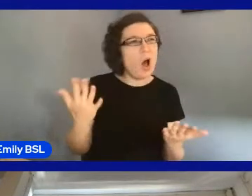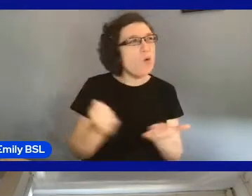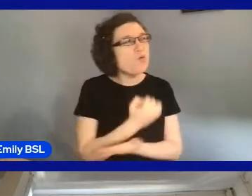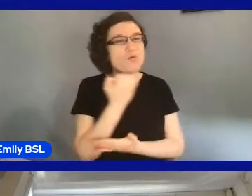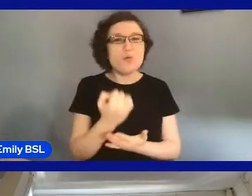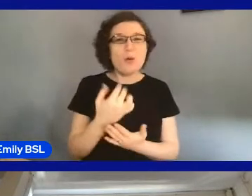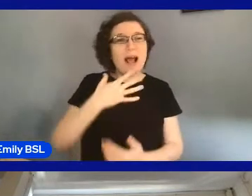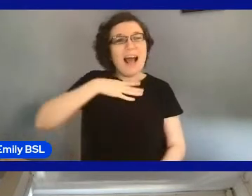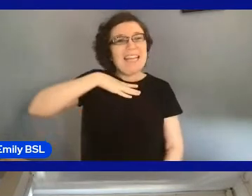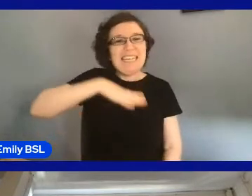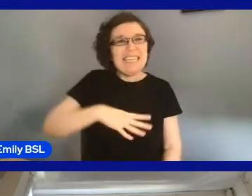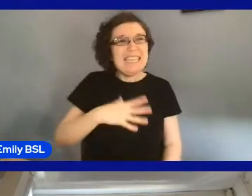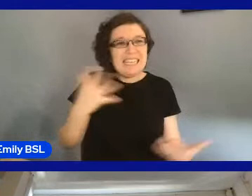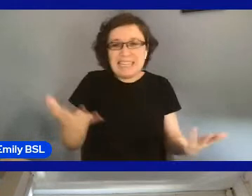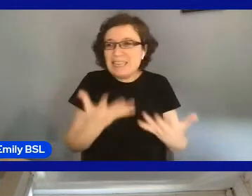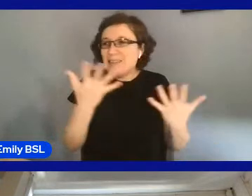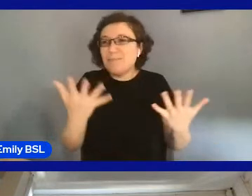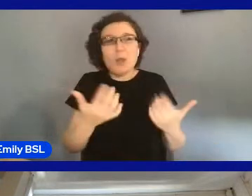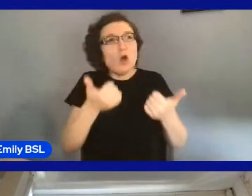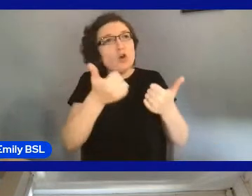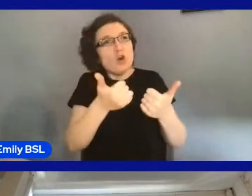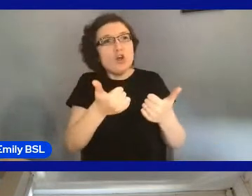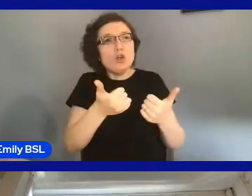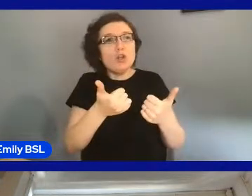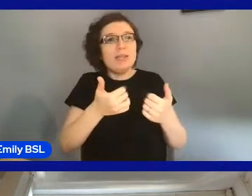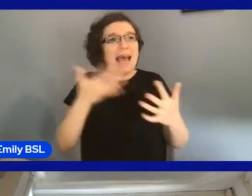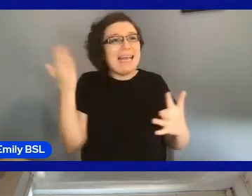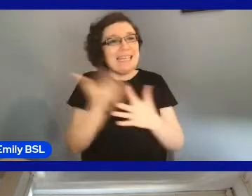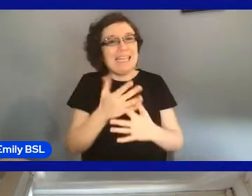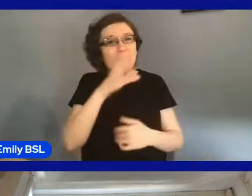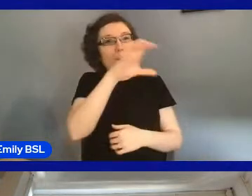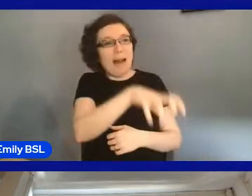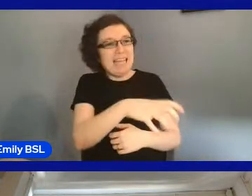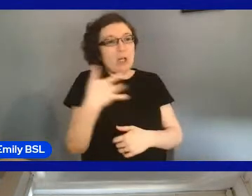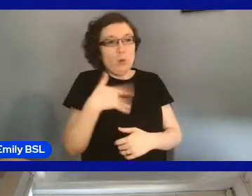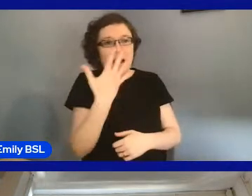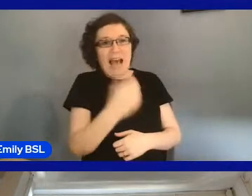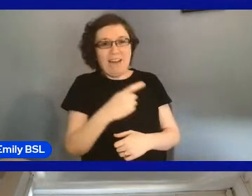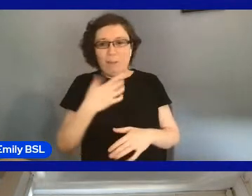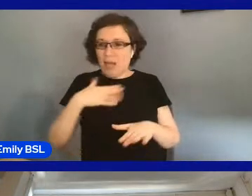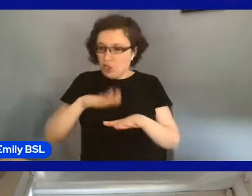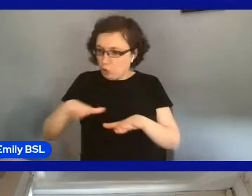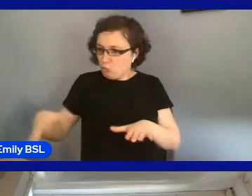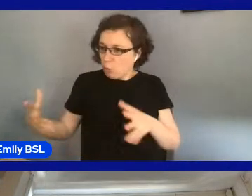Can I burn 50 cal and do a 20 minute walk or that sort of thing.